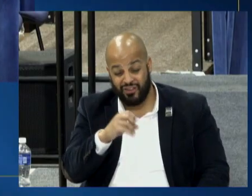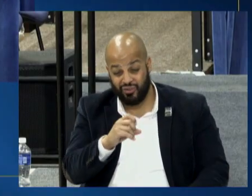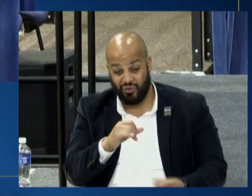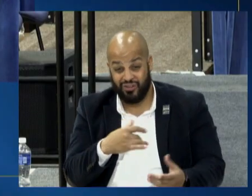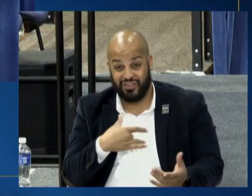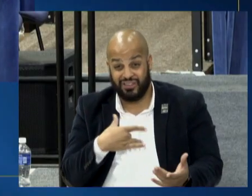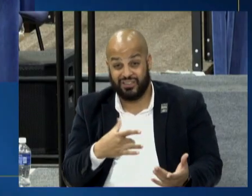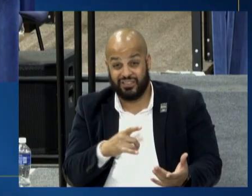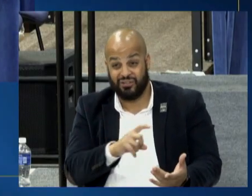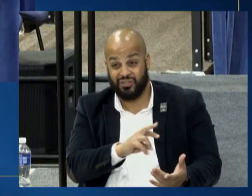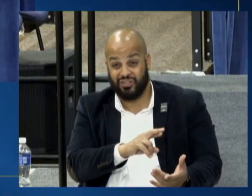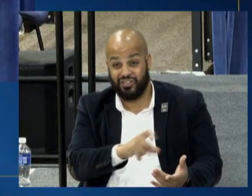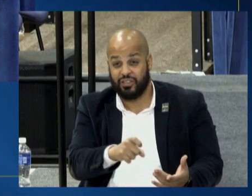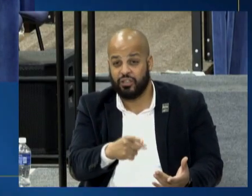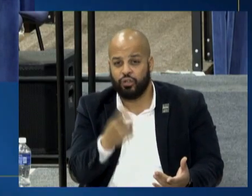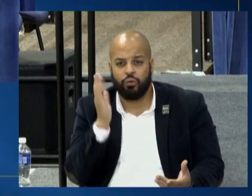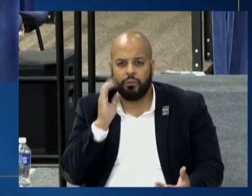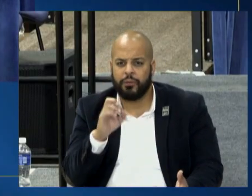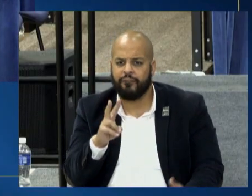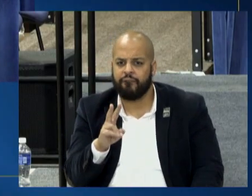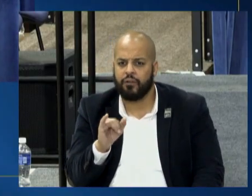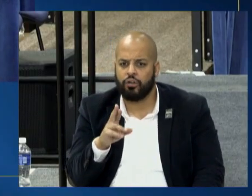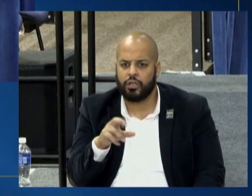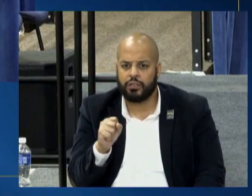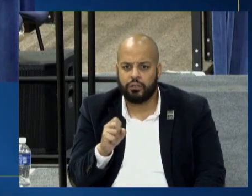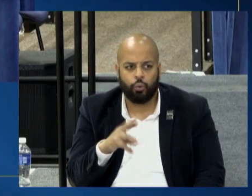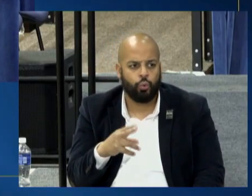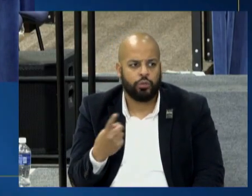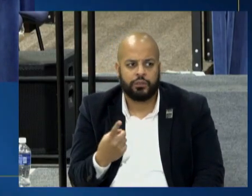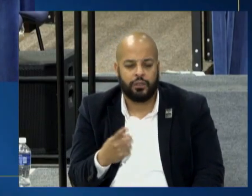virus. Maybe it was mononucleosis. But that's not what the blood test showed.